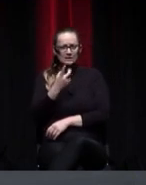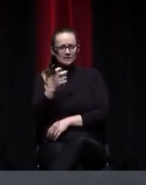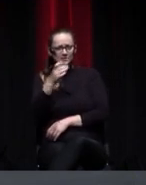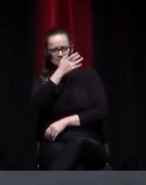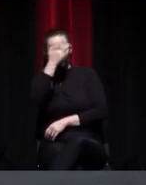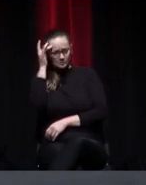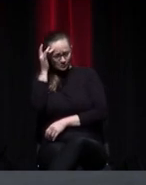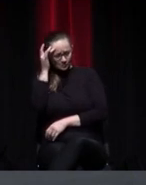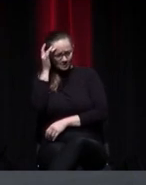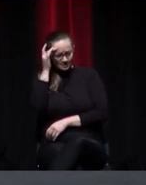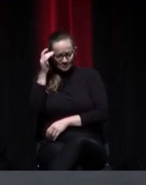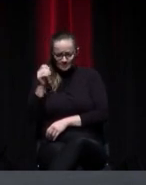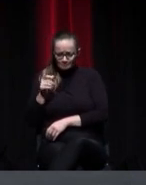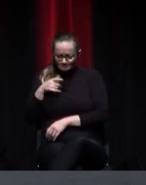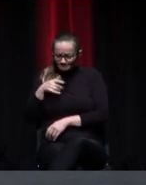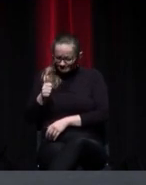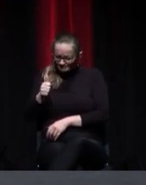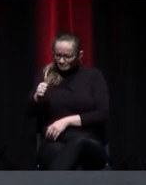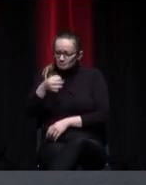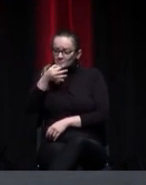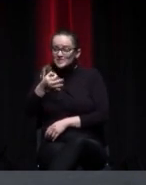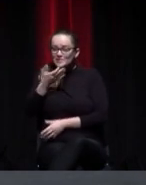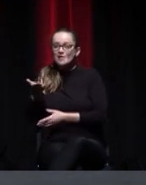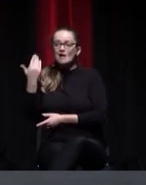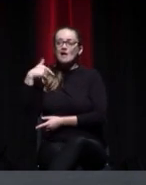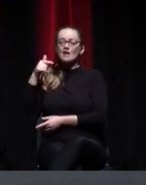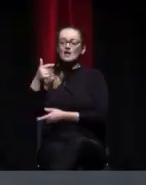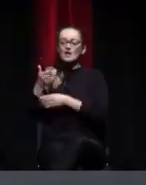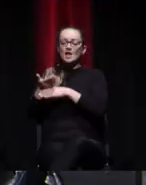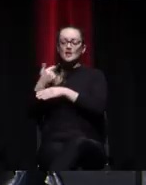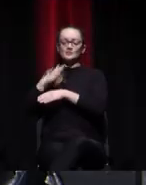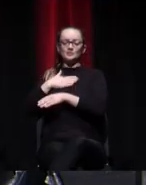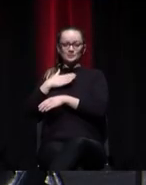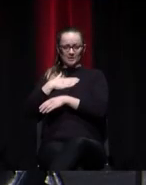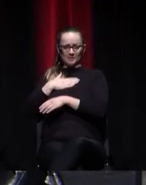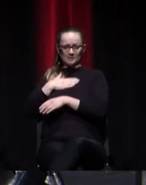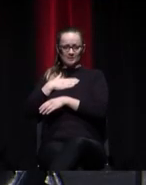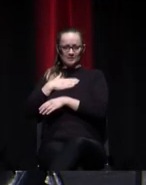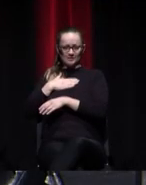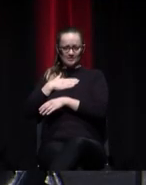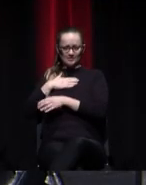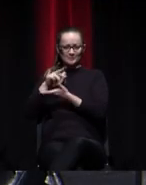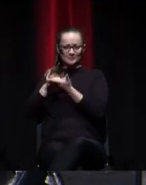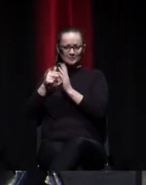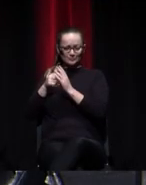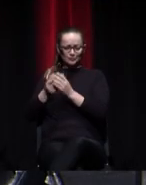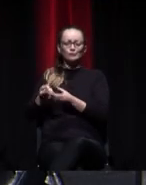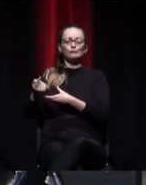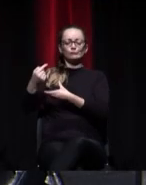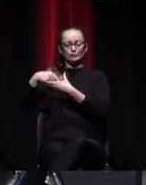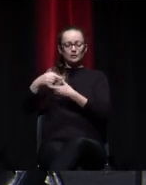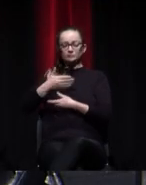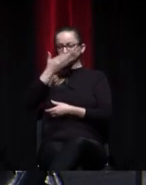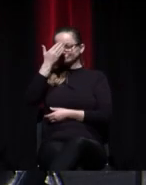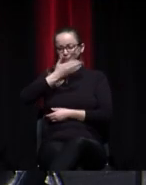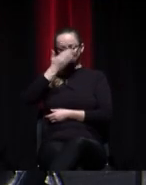people who've liked that opinion before me. That is, I'm back to in transparency. Or to transparency.